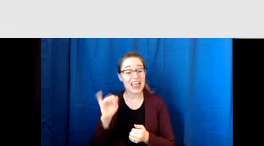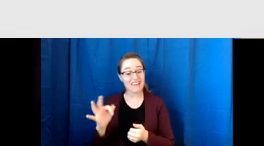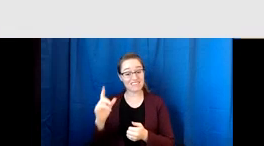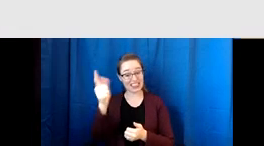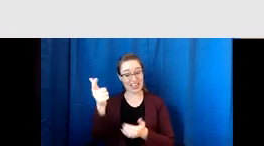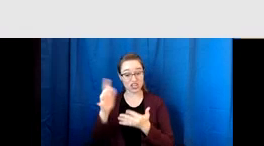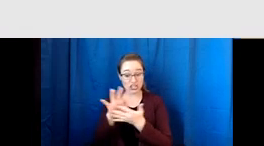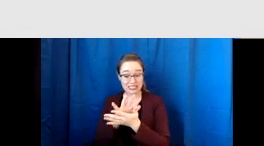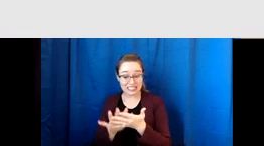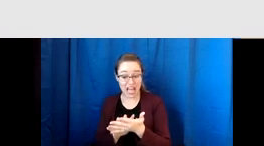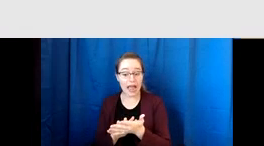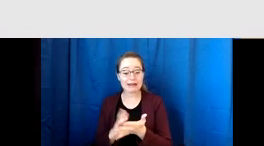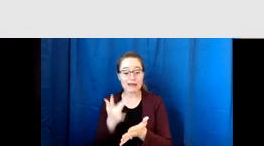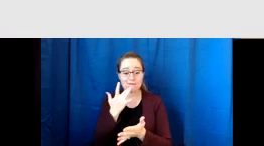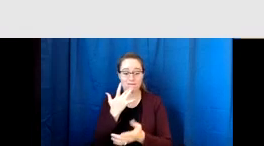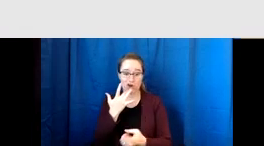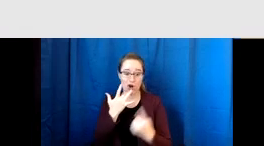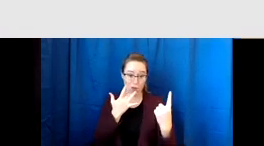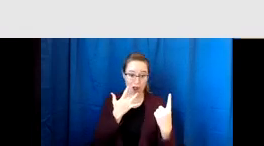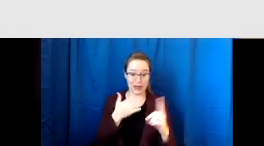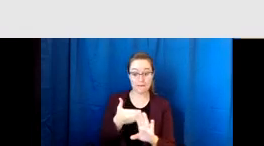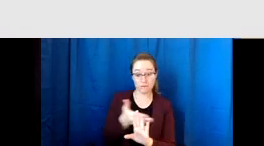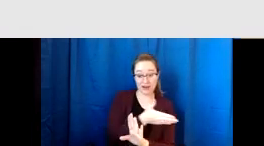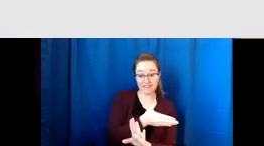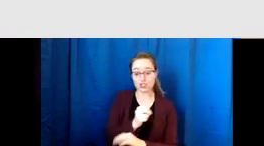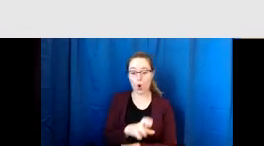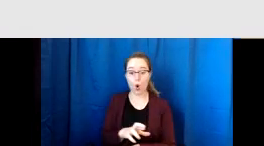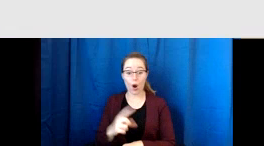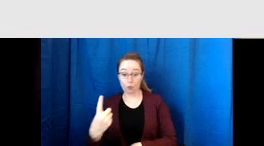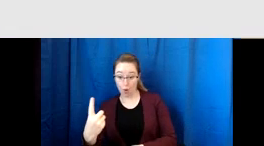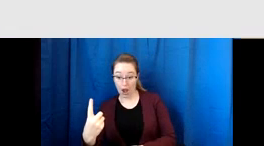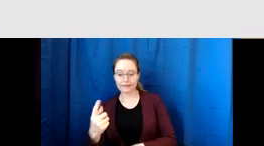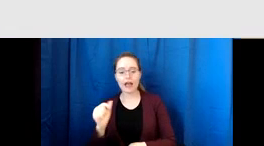one or the other for the first page of results, the alert would go away.